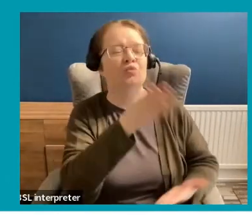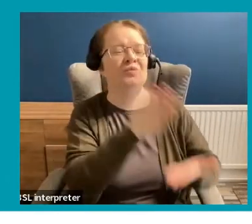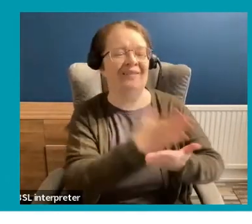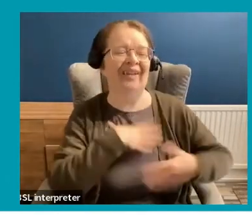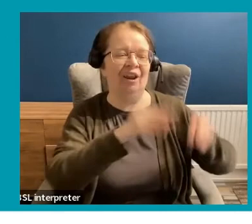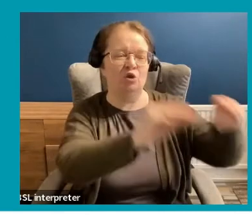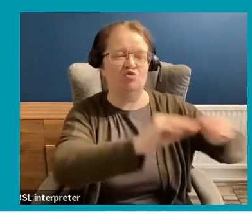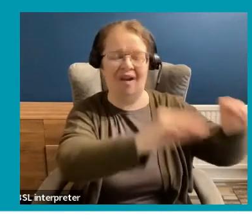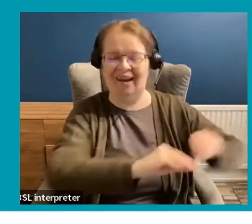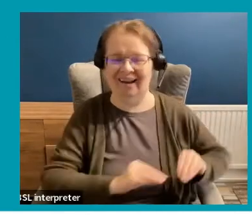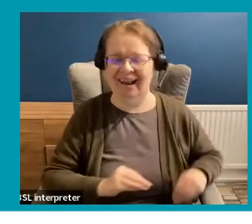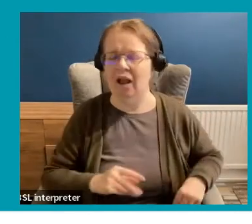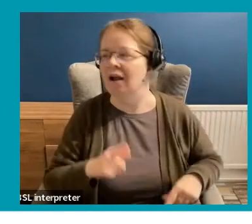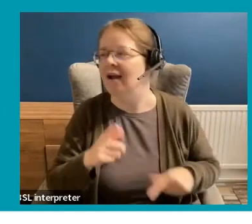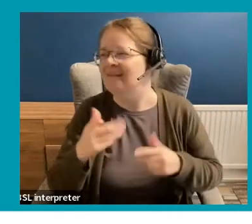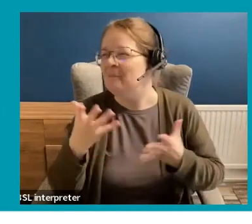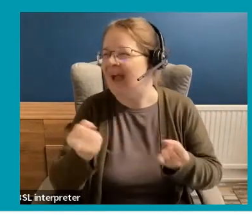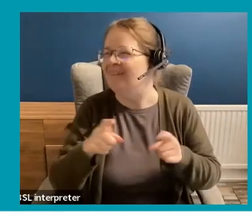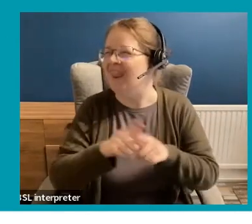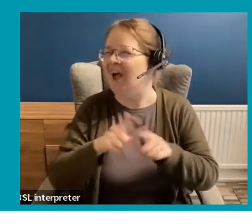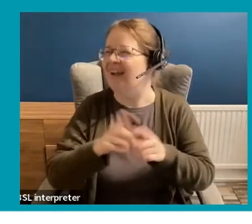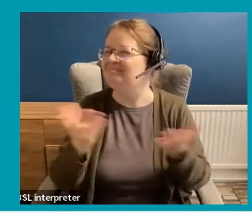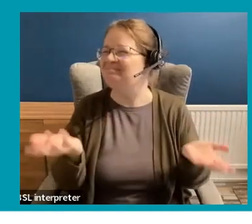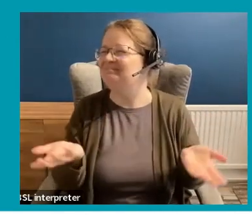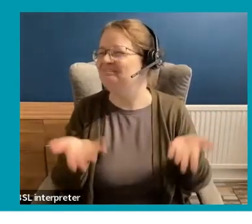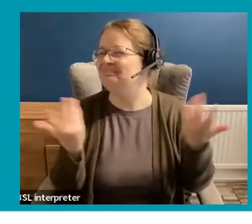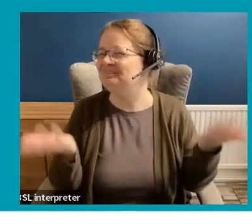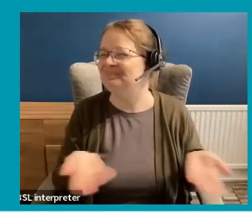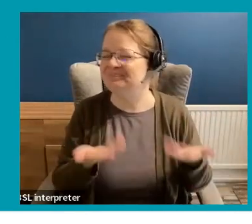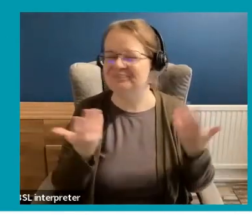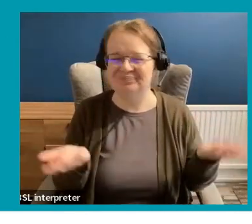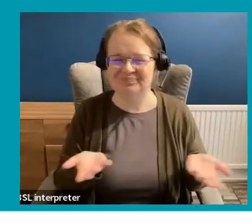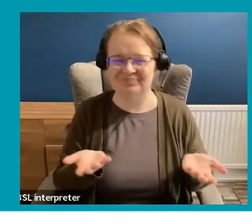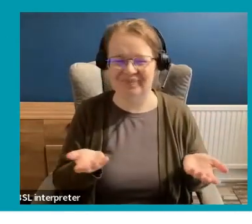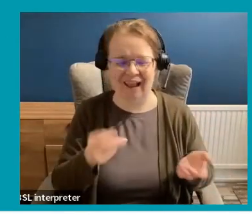There is that kind of putting people in boxes and thinking.